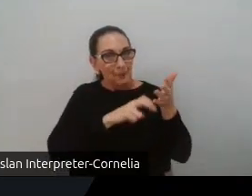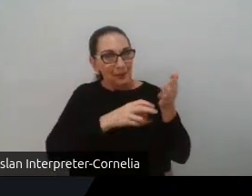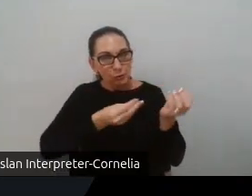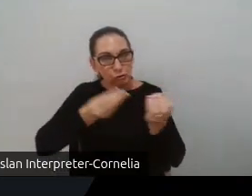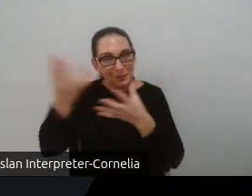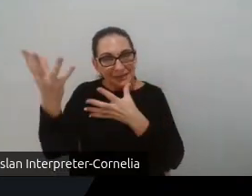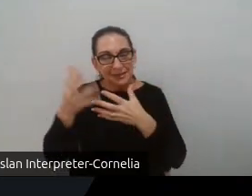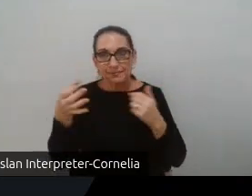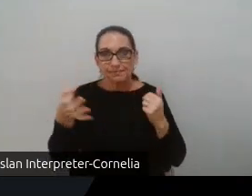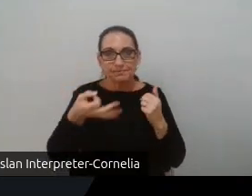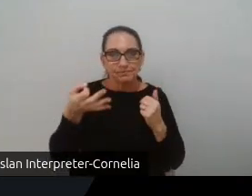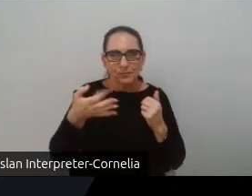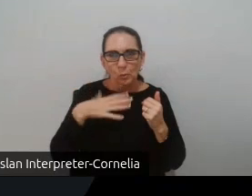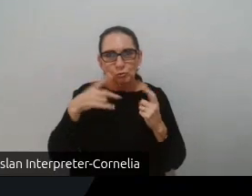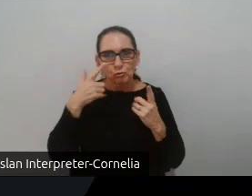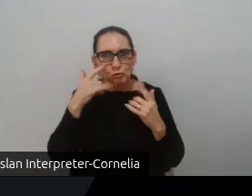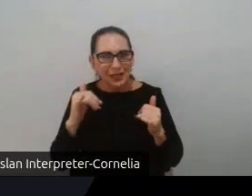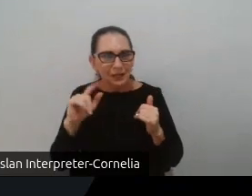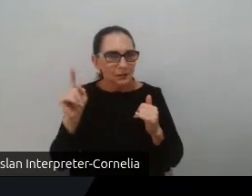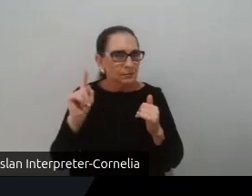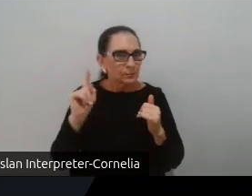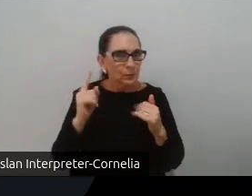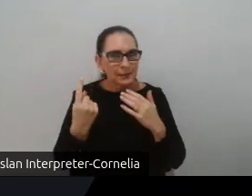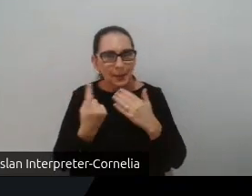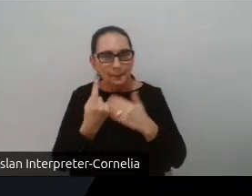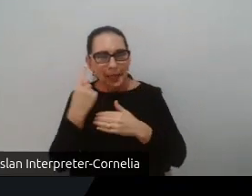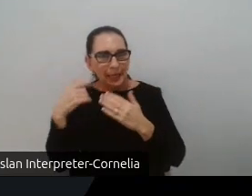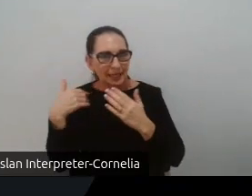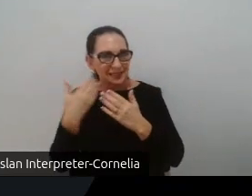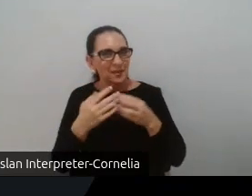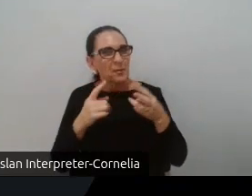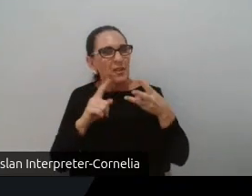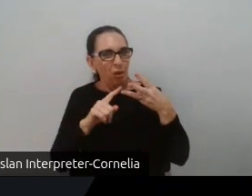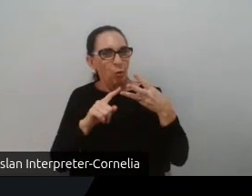and they're just wanting to check when that one's out. So, that's the last one listed there. Um,